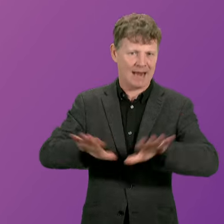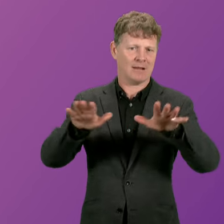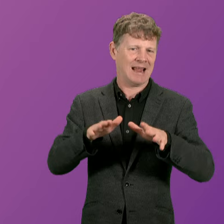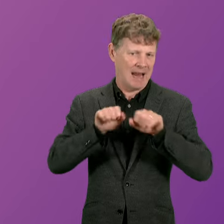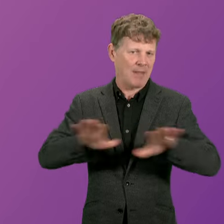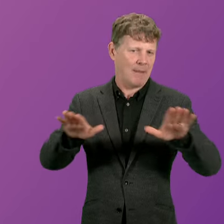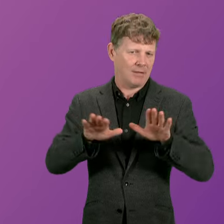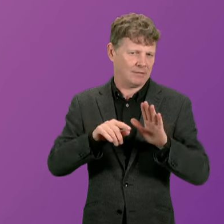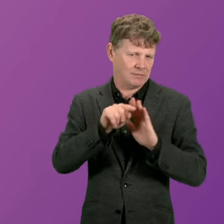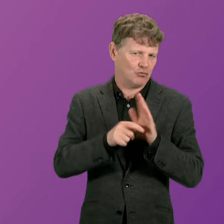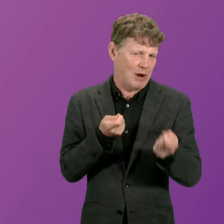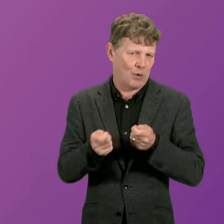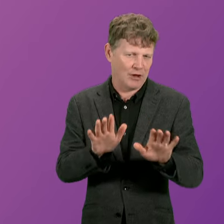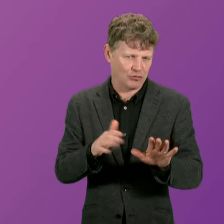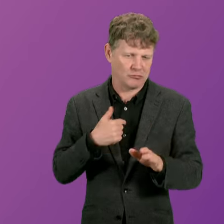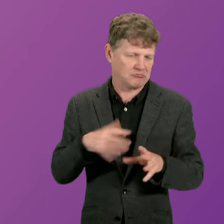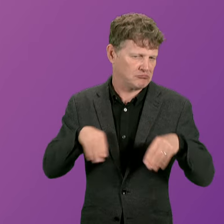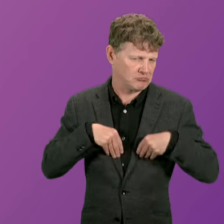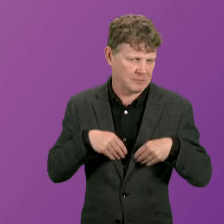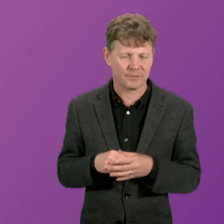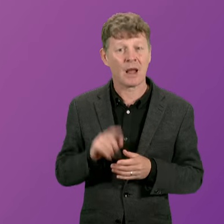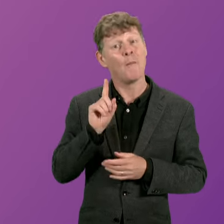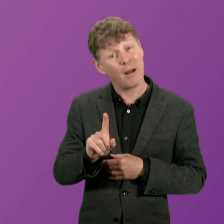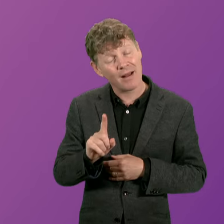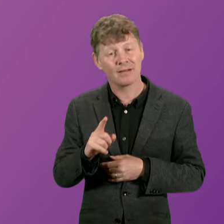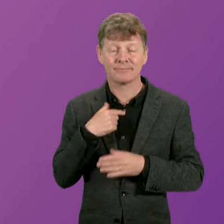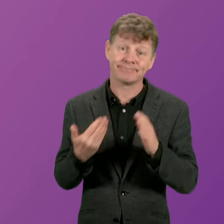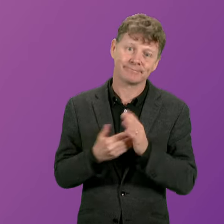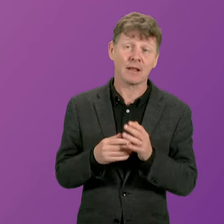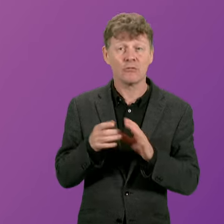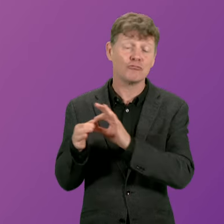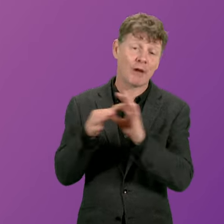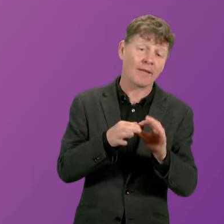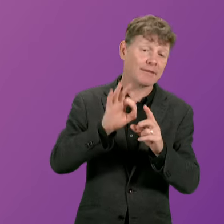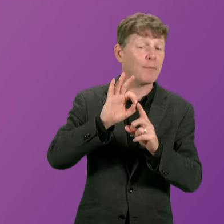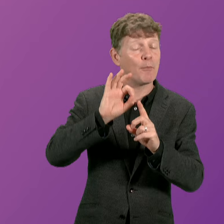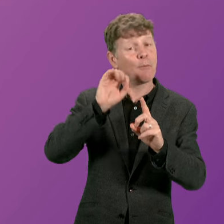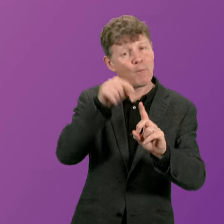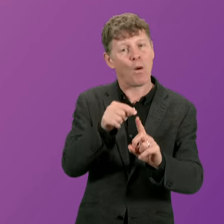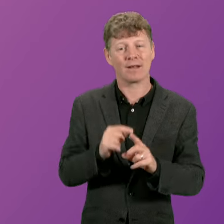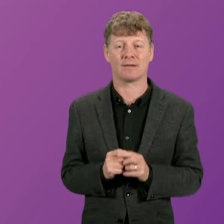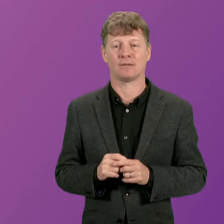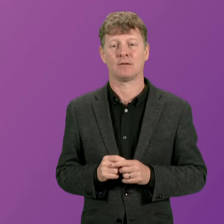I would make the point, which is relevant, that the overwhelming majority of funeral